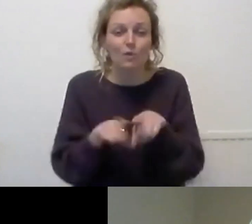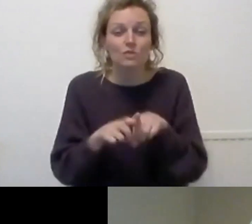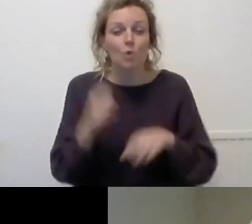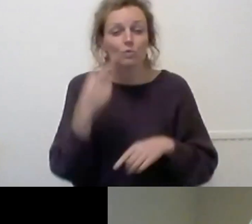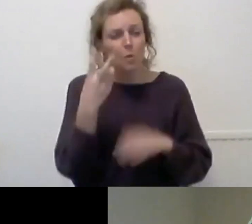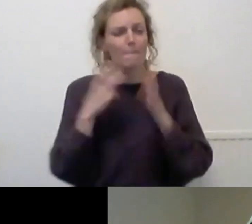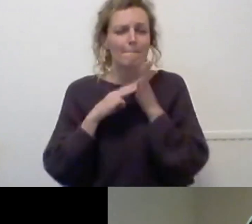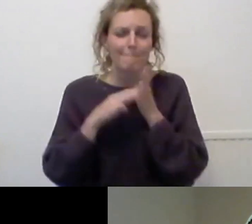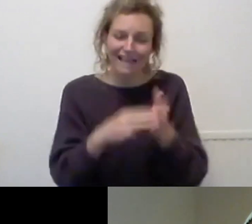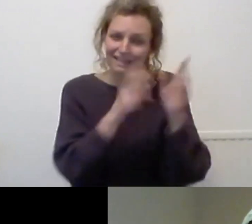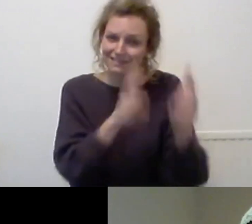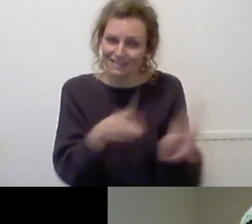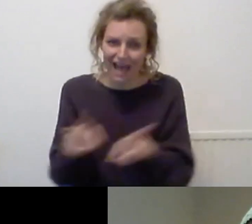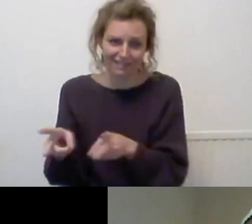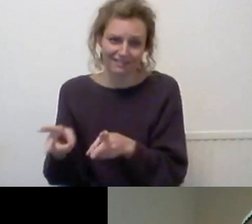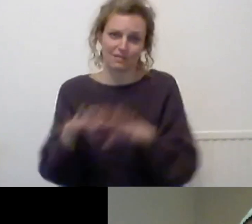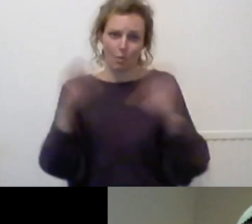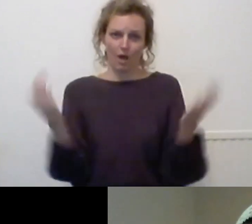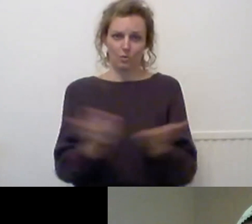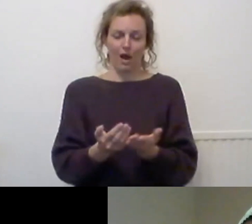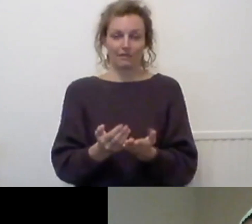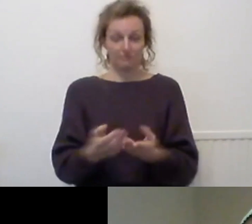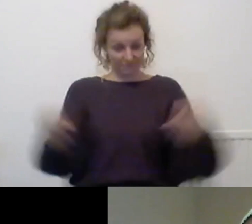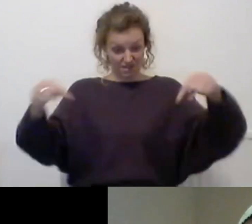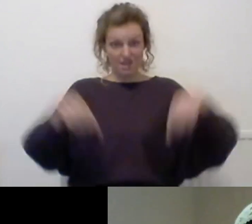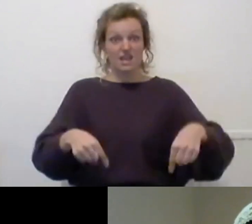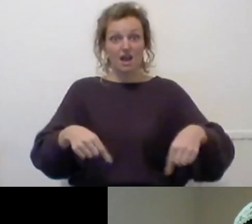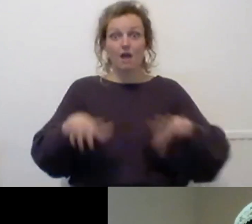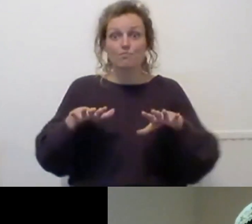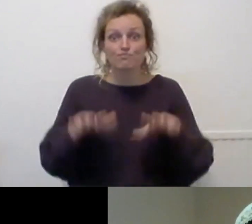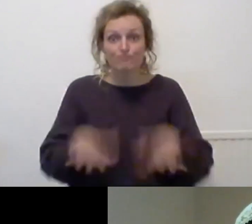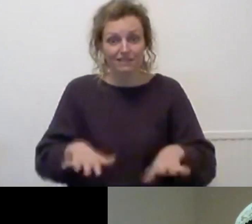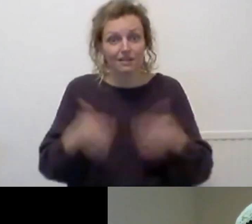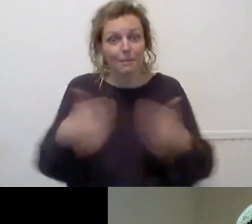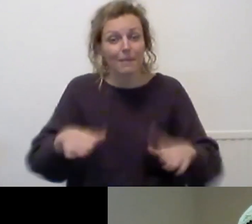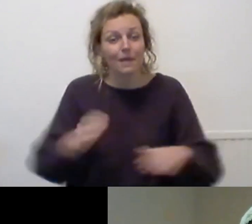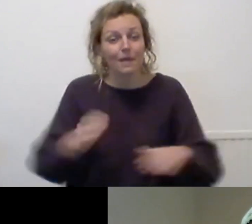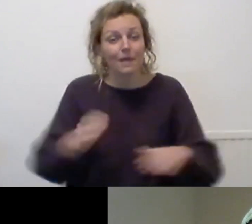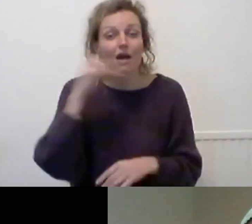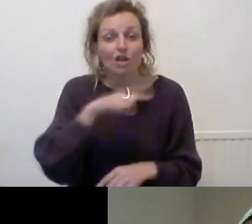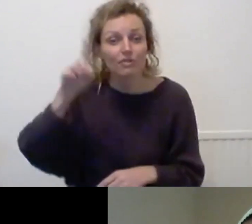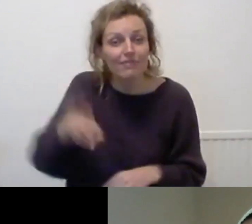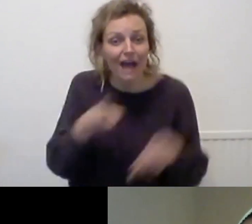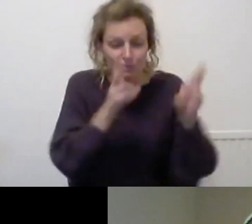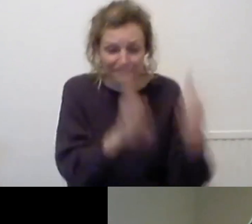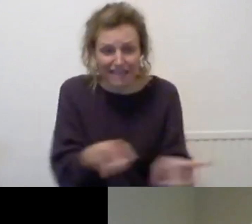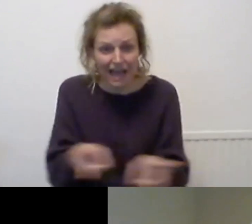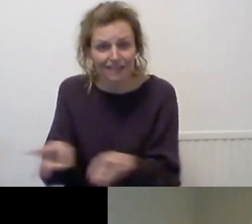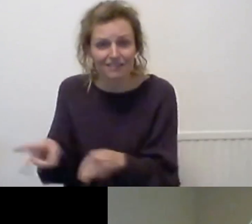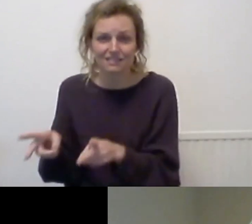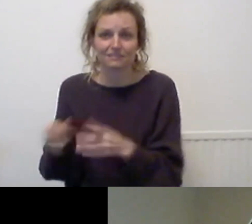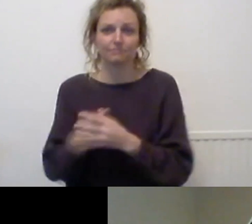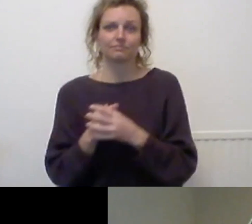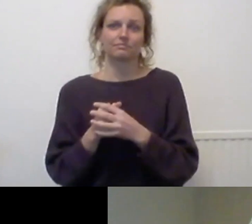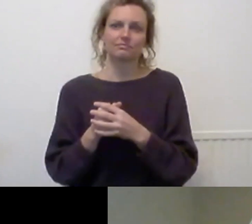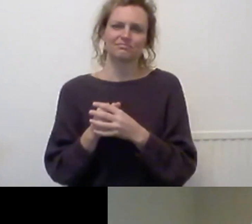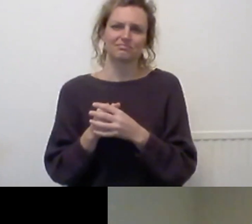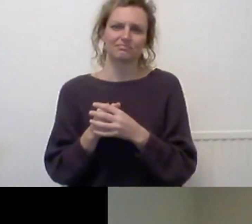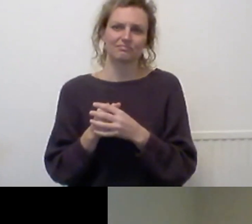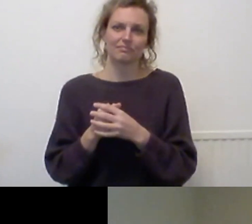We have had 100,000 deaths and working firsthand within the hospital system.